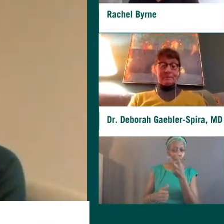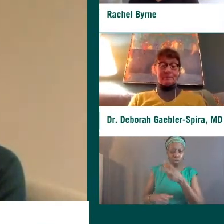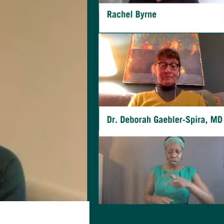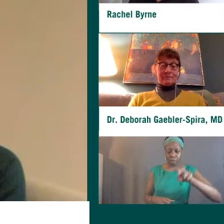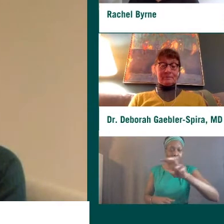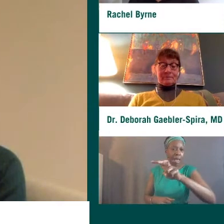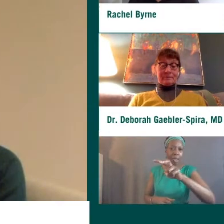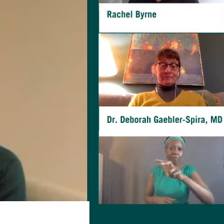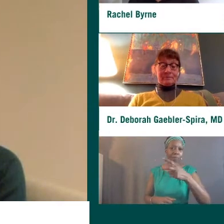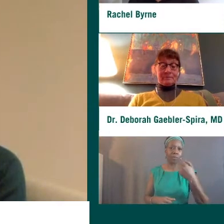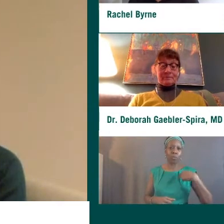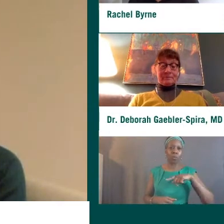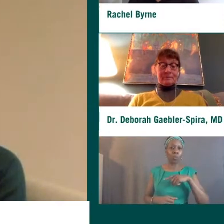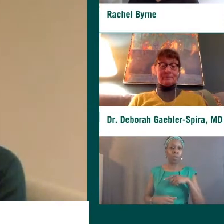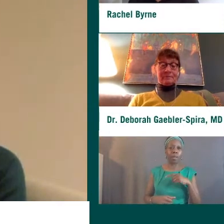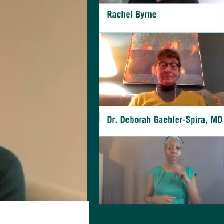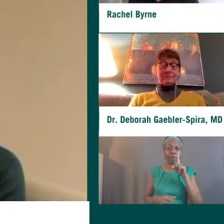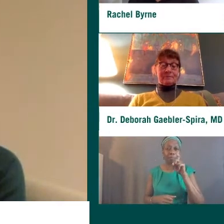I would certainly say to gather a team.